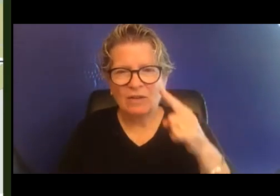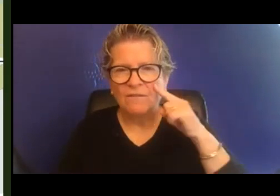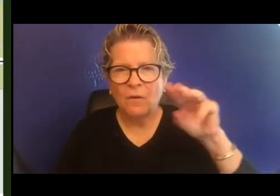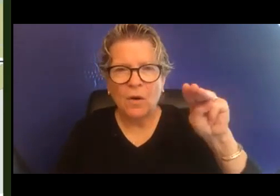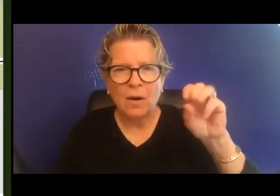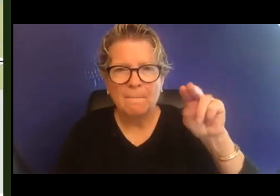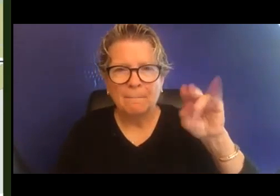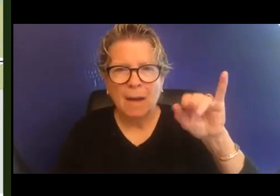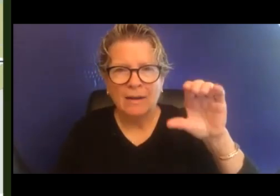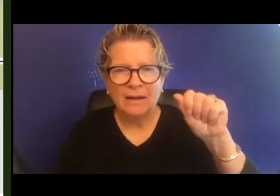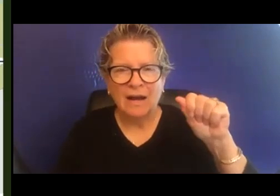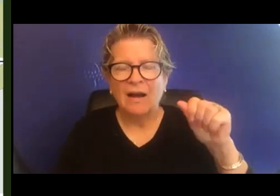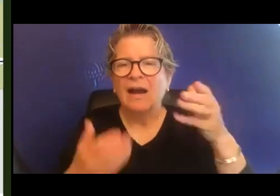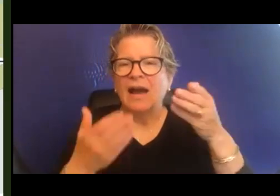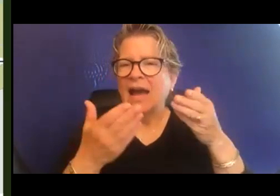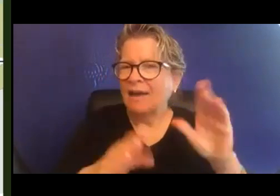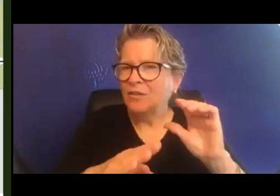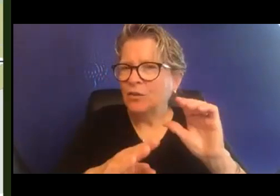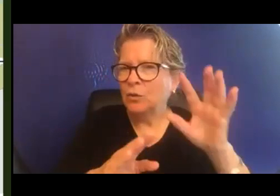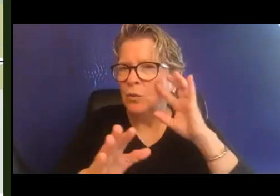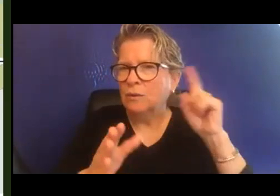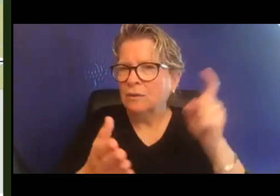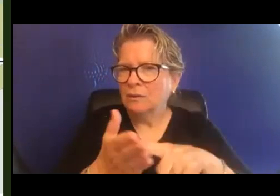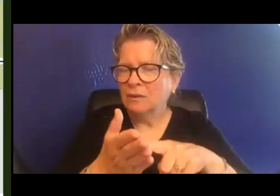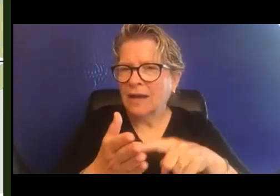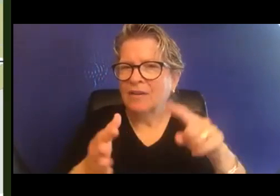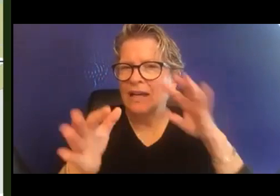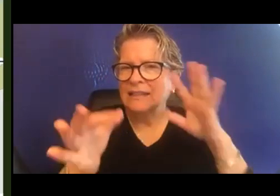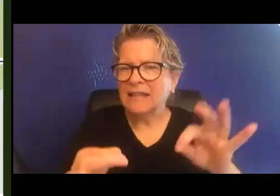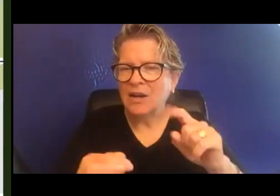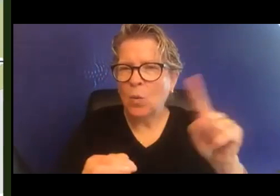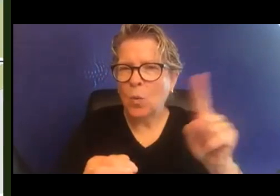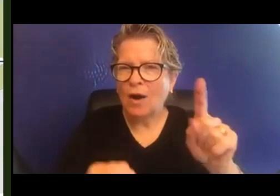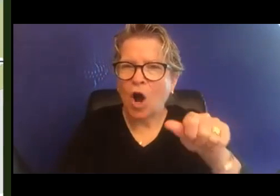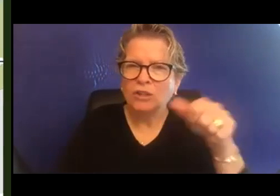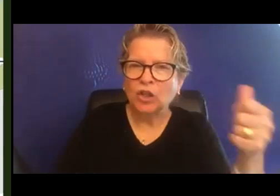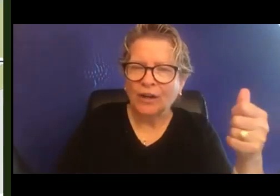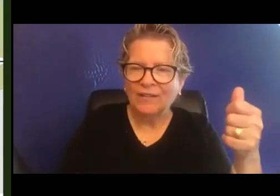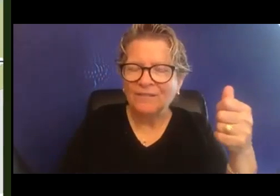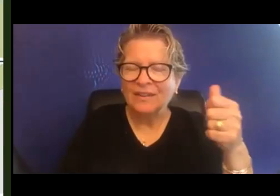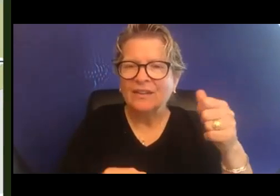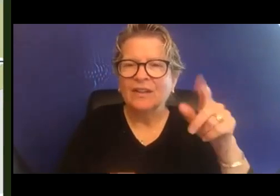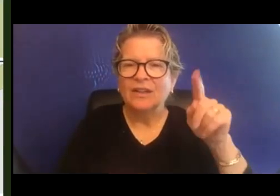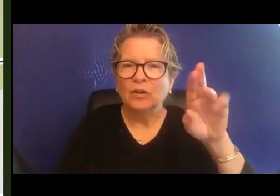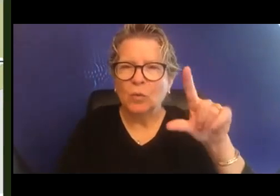Have you identified the location of the alternate trailhead parking areas? For example, are you planning to expand the existing trailhead